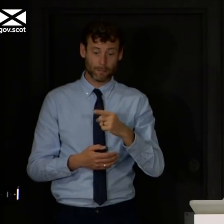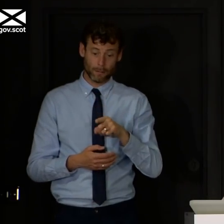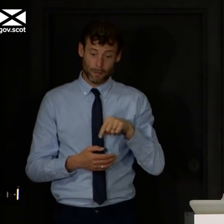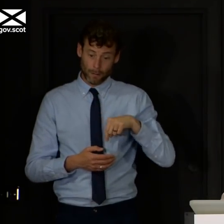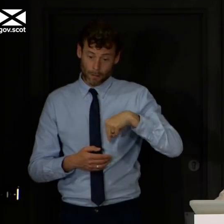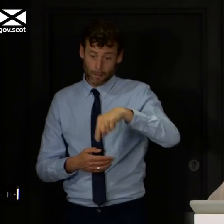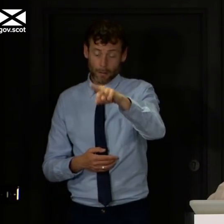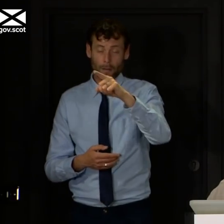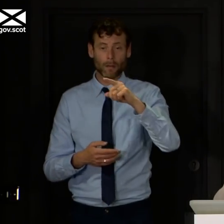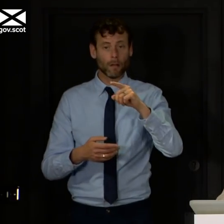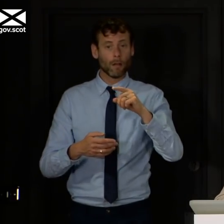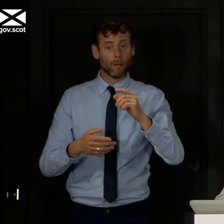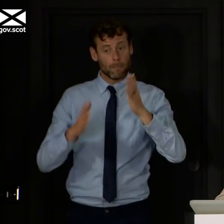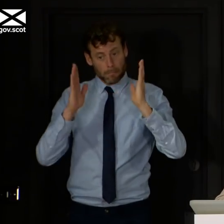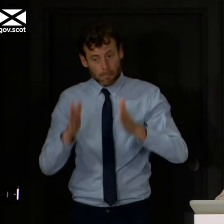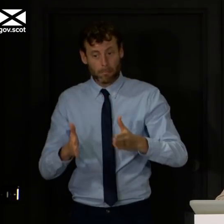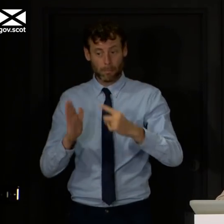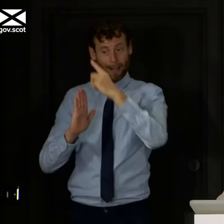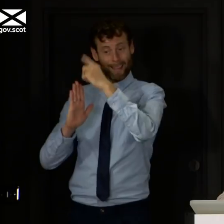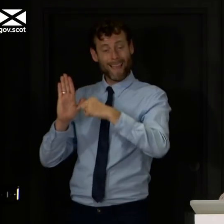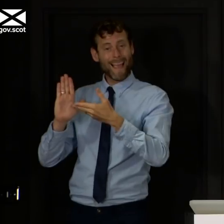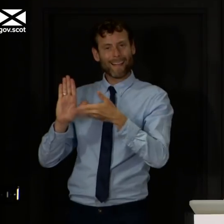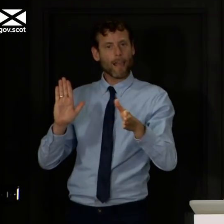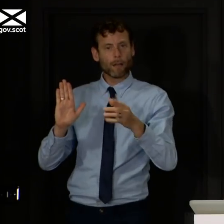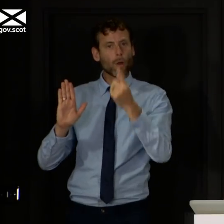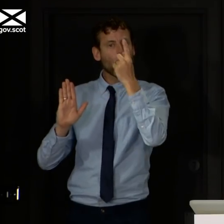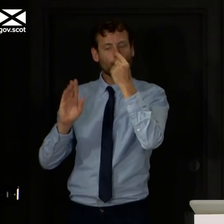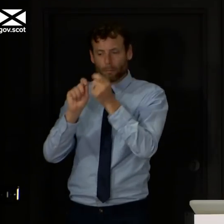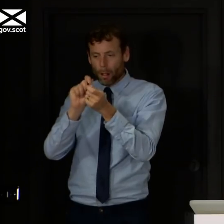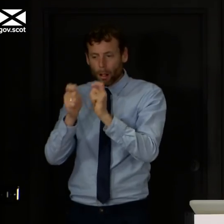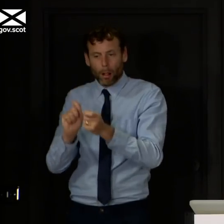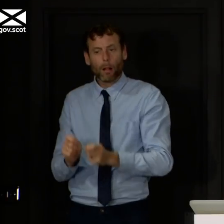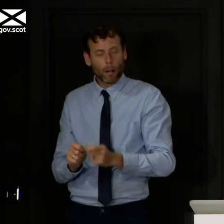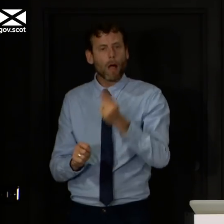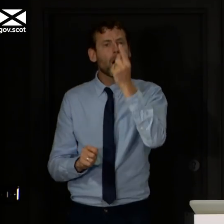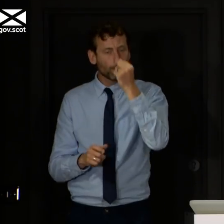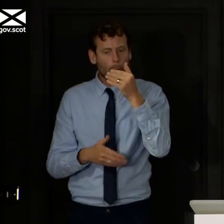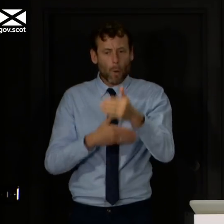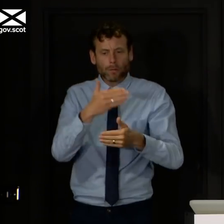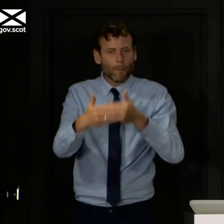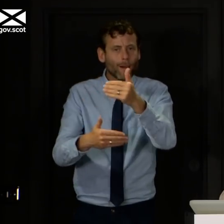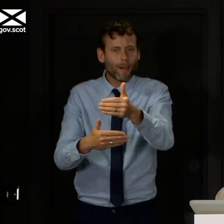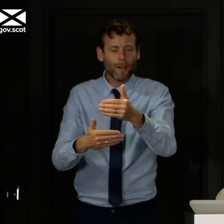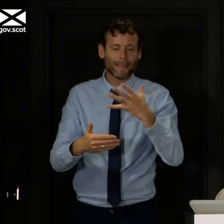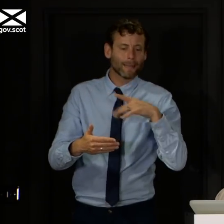that which we have to consider as we go. So we are considering all sorts of different